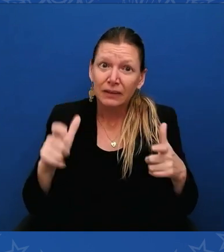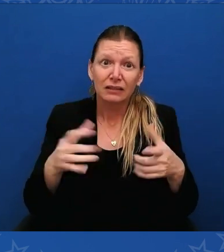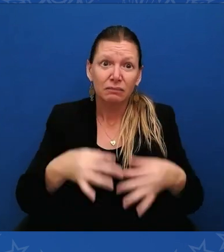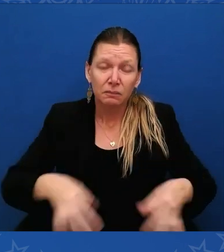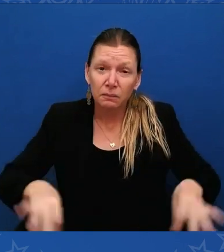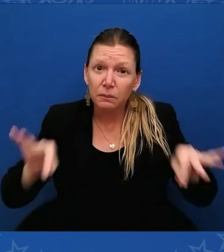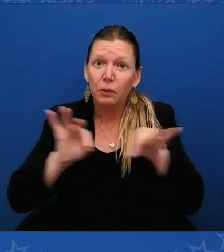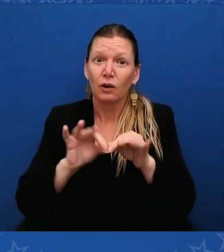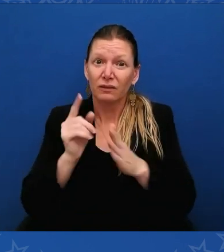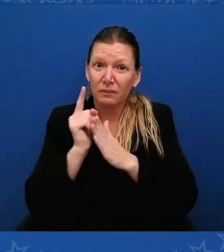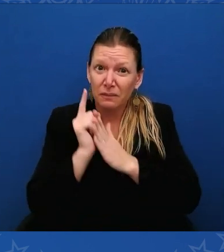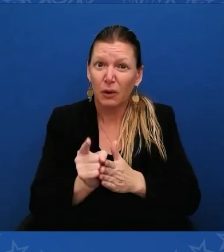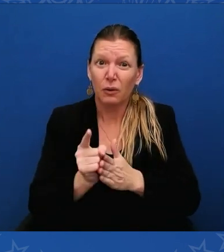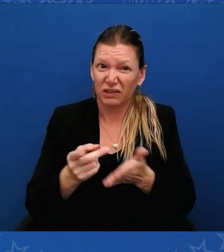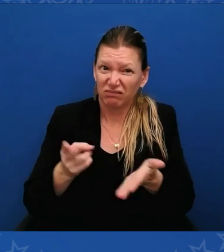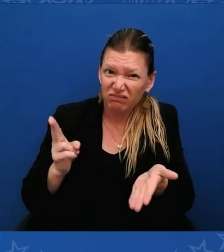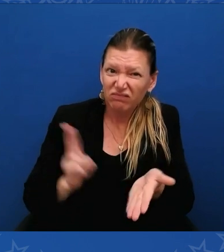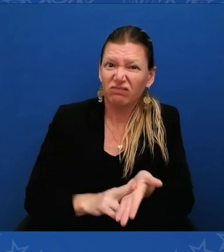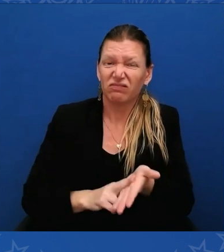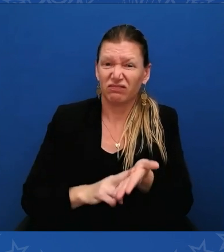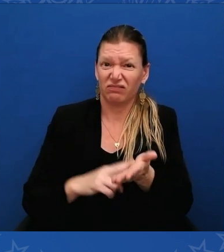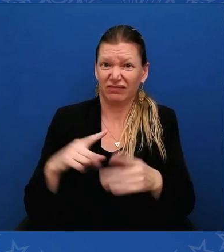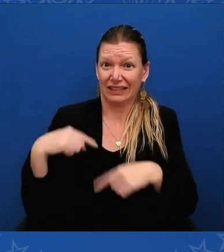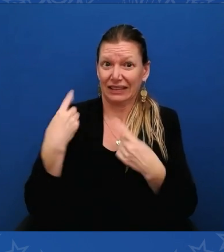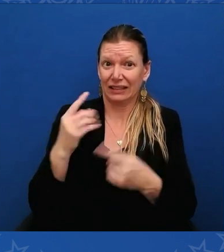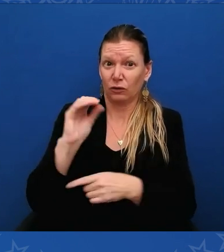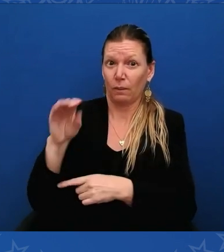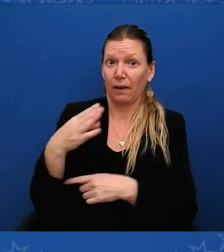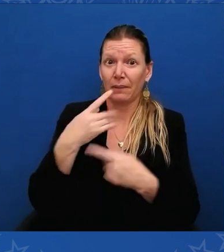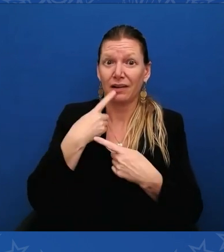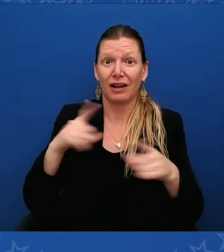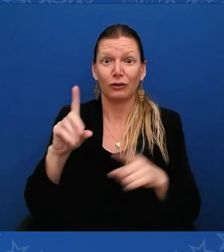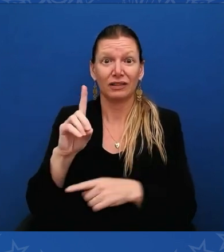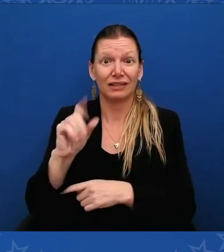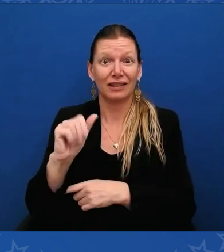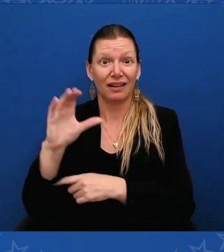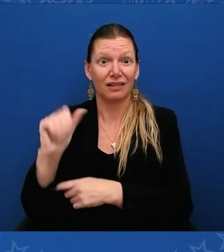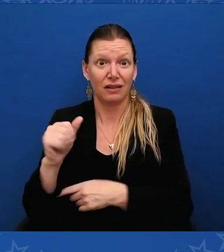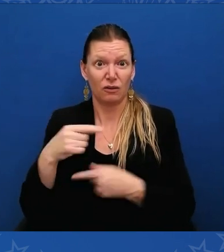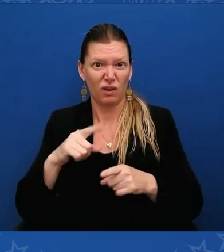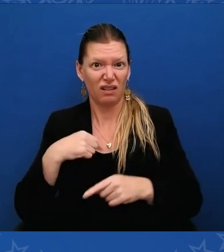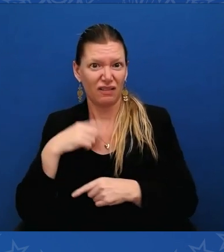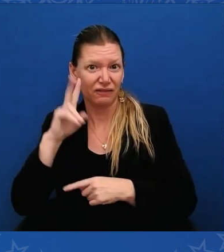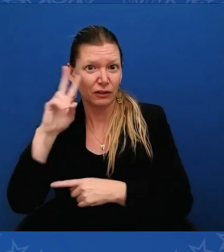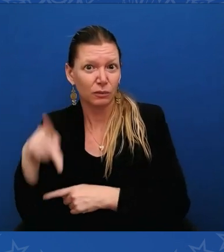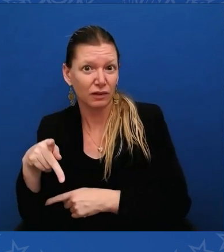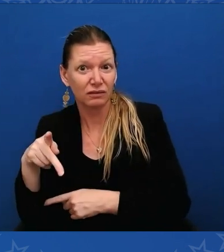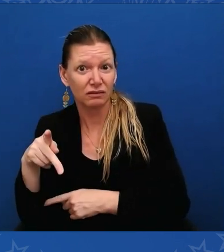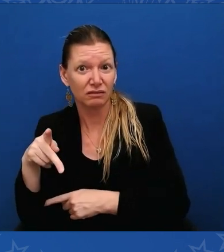But as usual, MAGA Republicans oppose it. Governors have gone to court to block it.